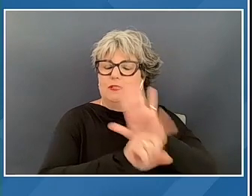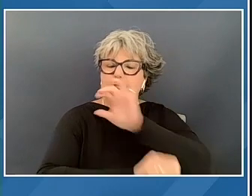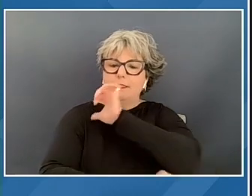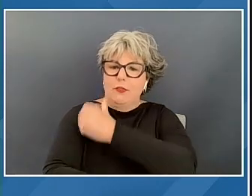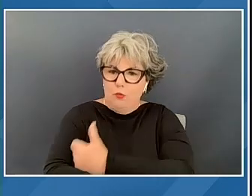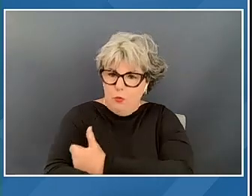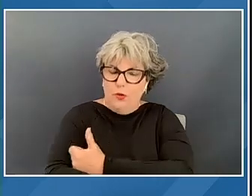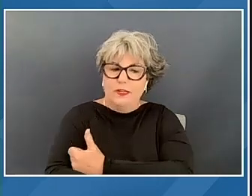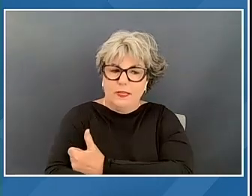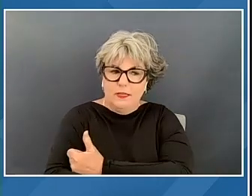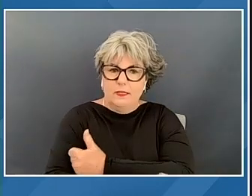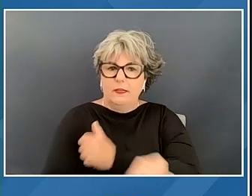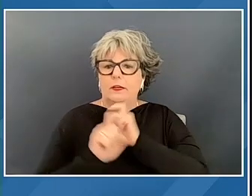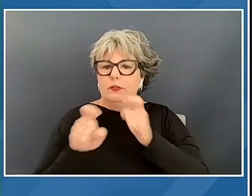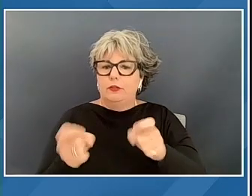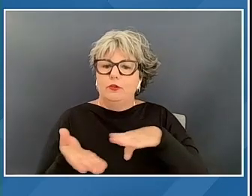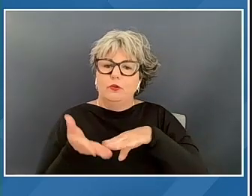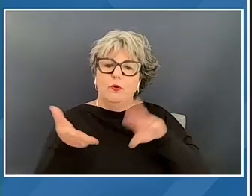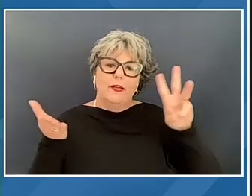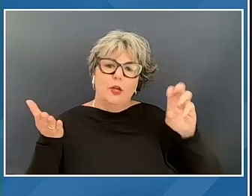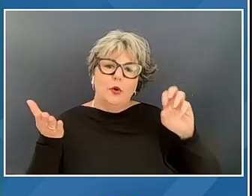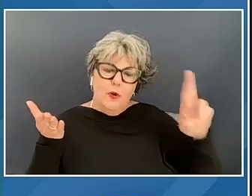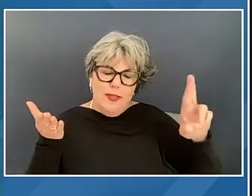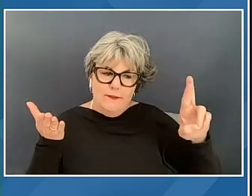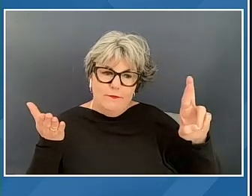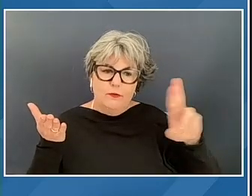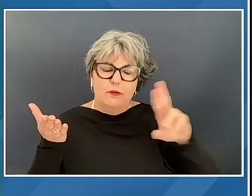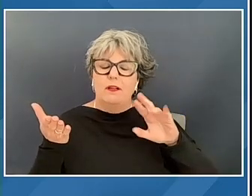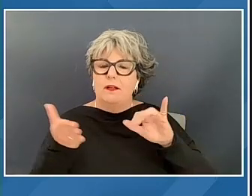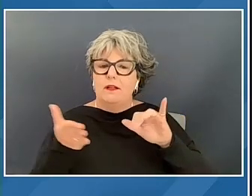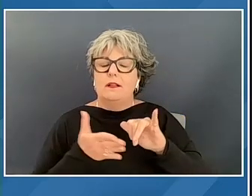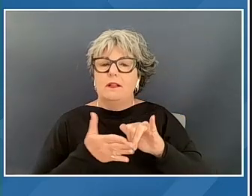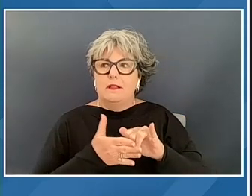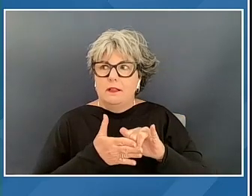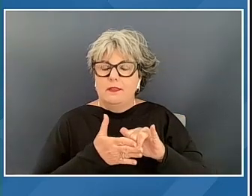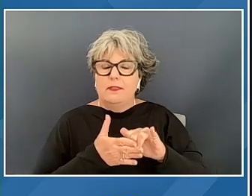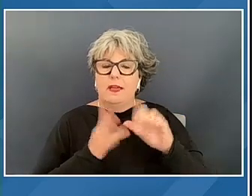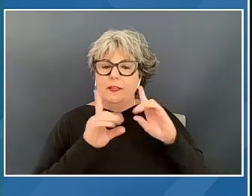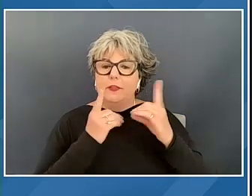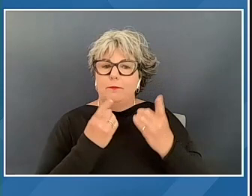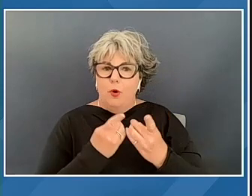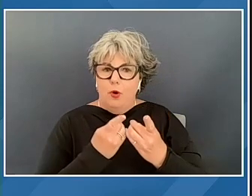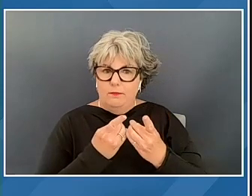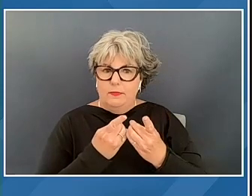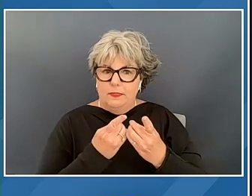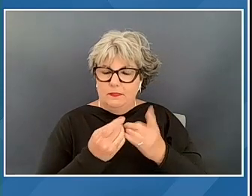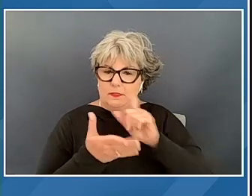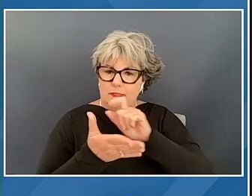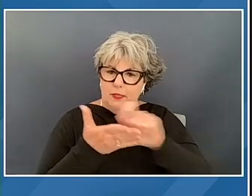grant waivers, and the conditions by which the Department can craft regulations that